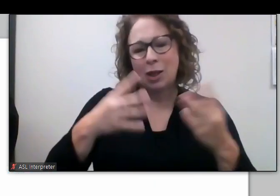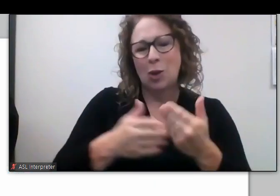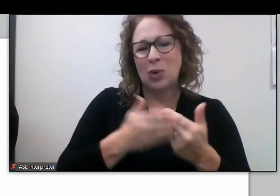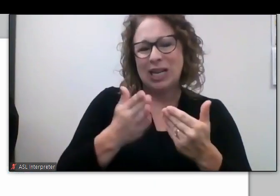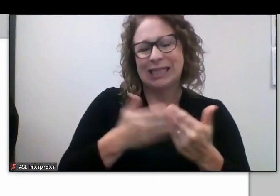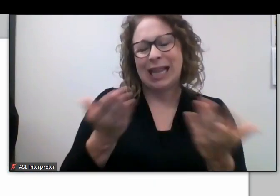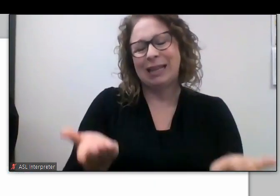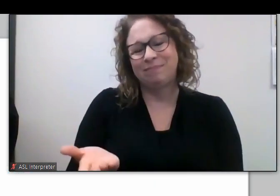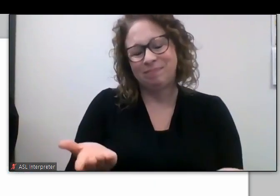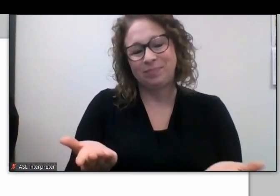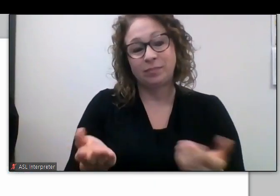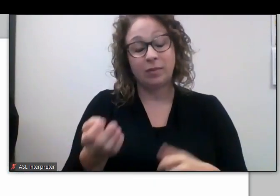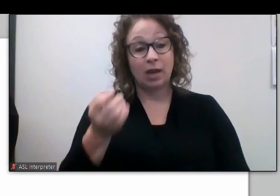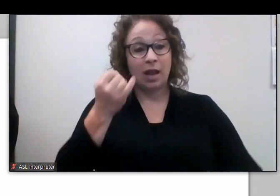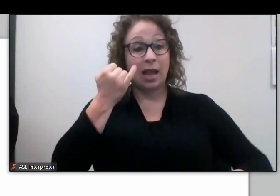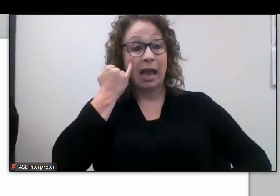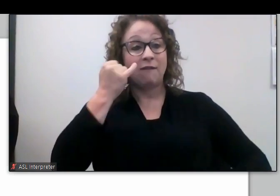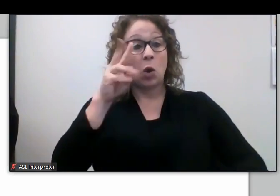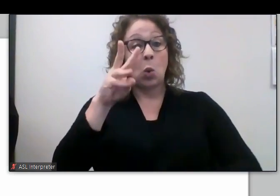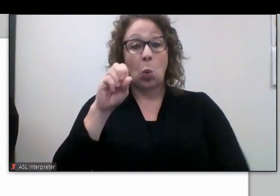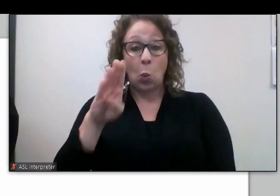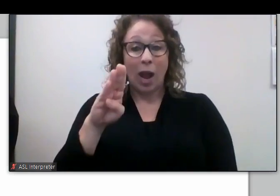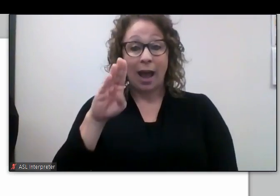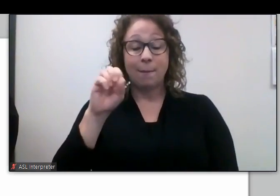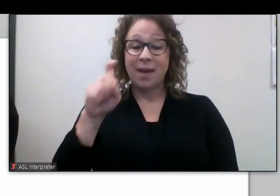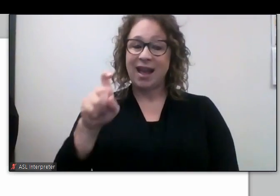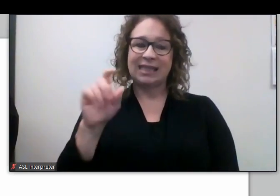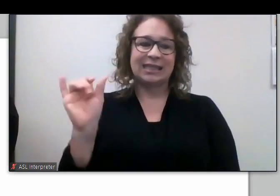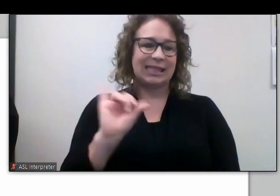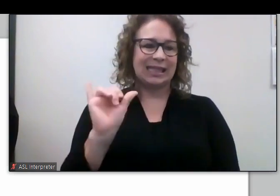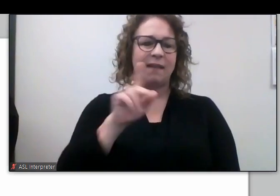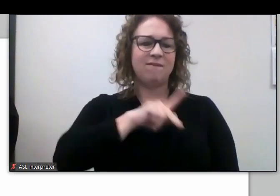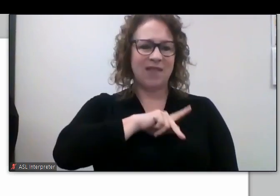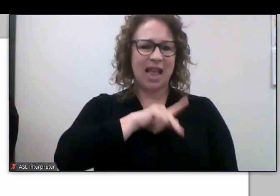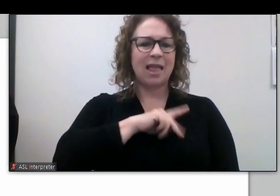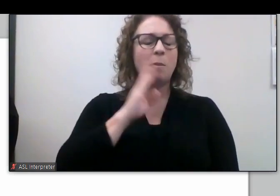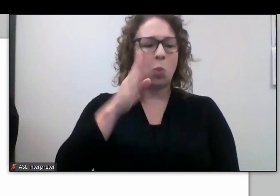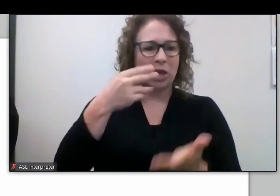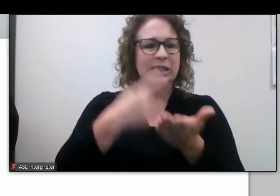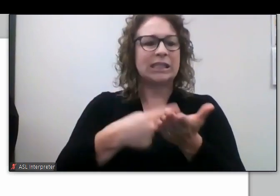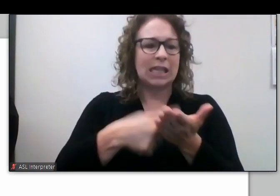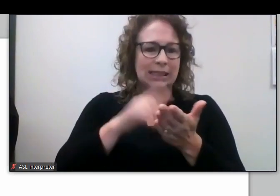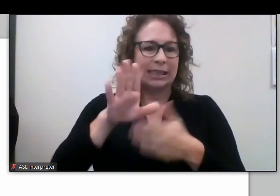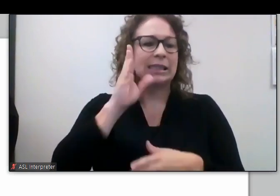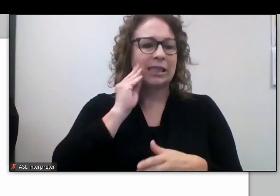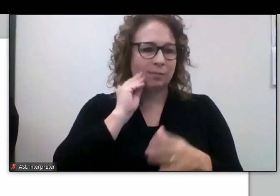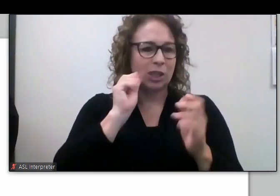And for WebEx, it's essentially the same. Philip's going to talk a little bit more about his experience with WebEx.